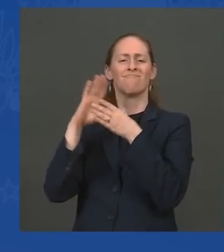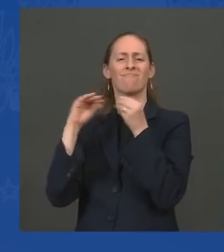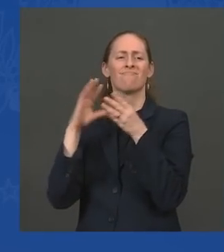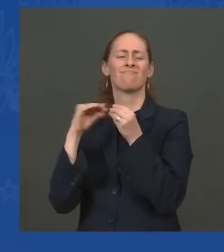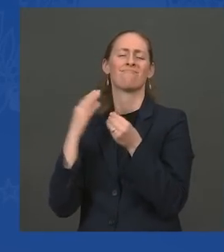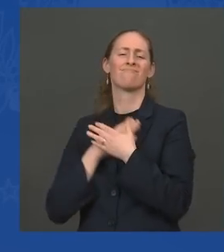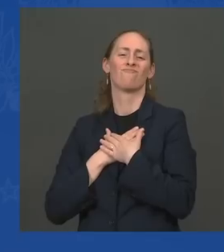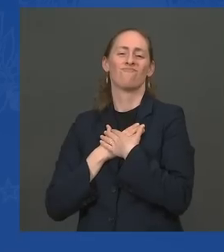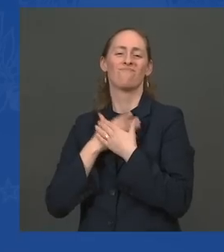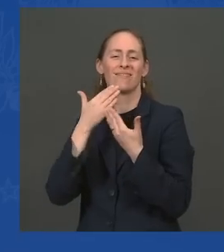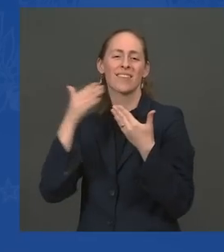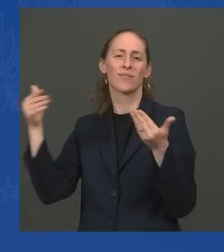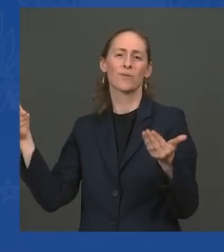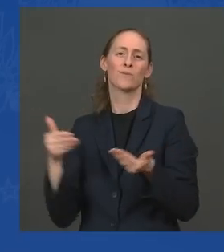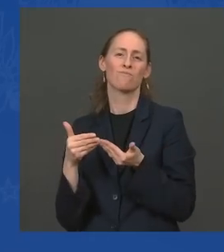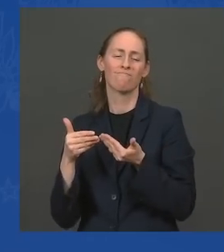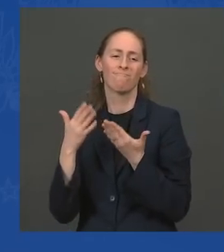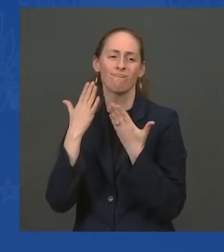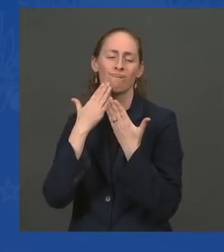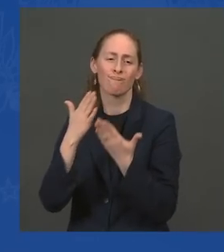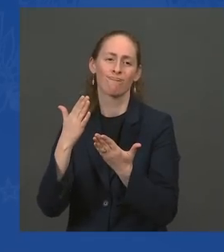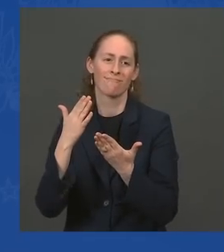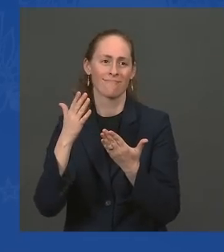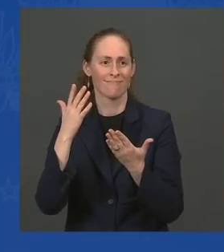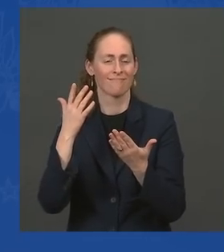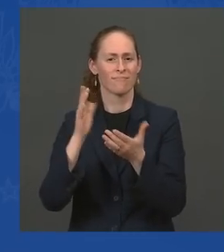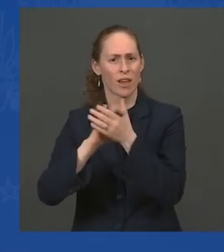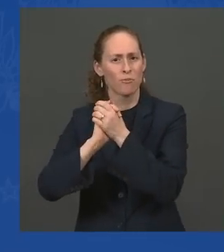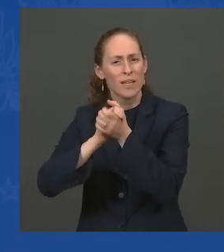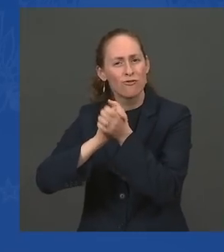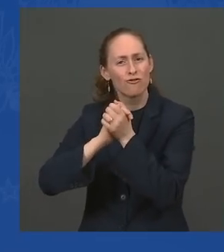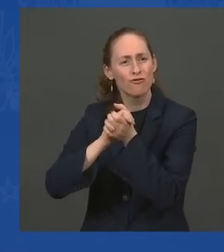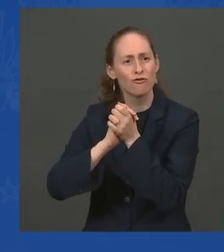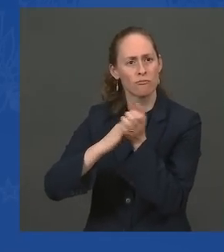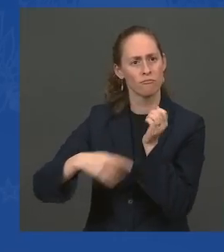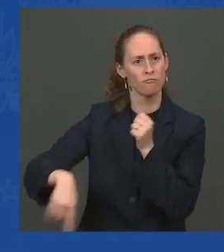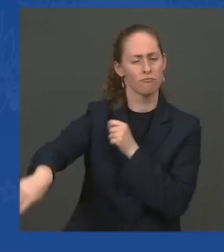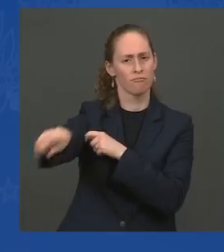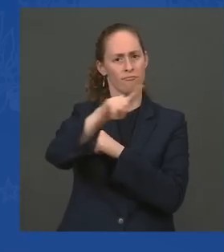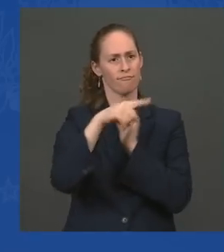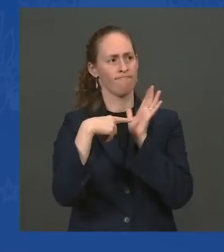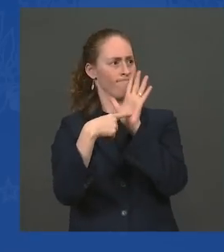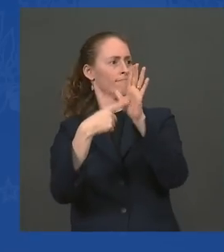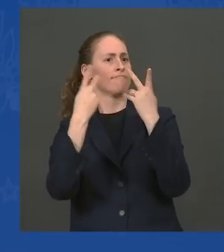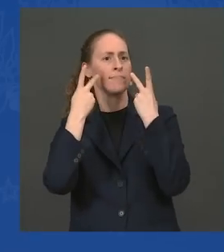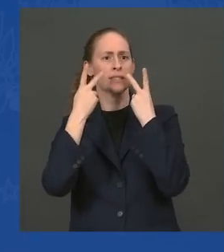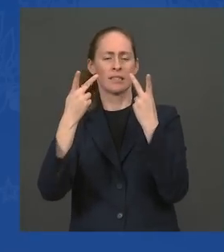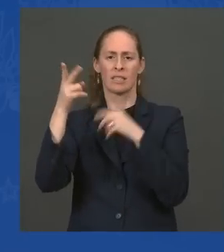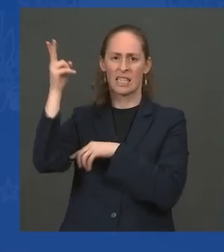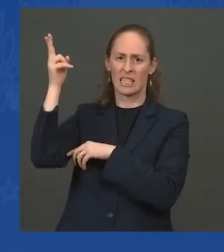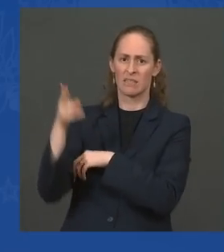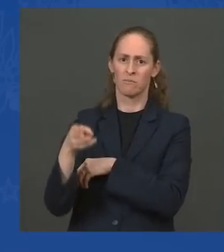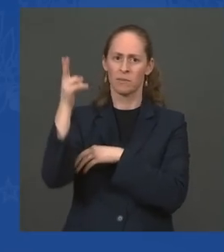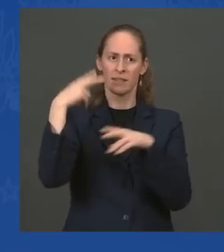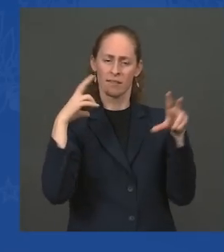and I want to just congratulate you on representing this great historic union, the United Auto Workers. Congratulations to you.